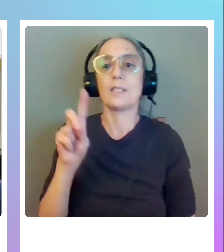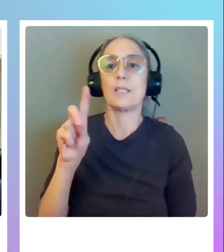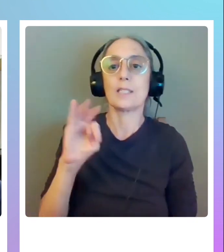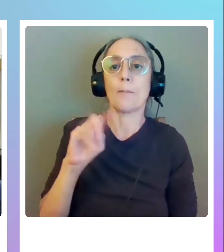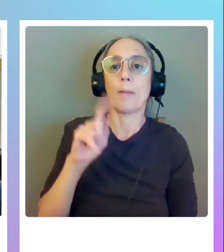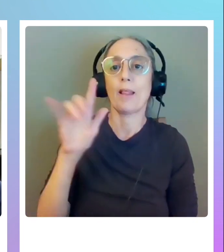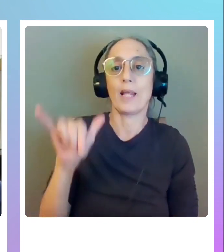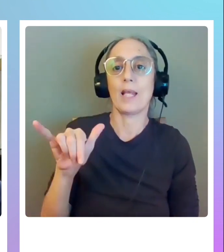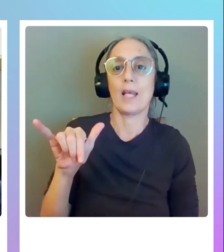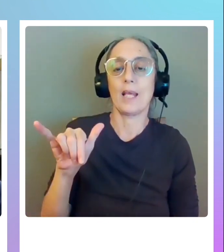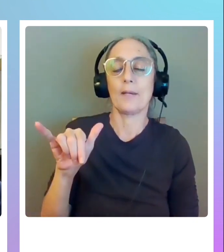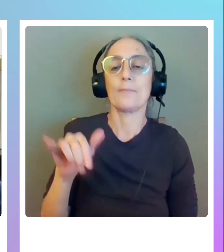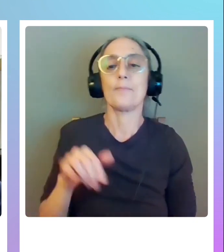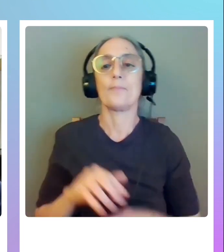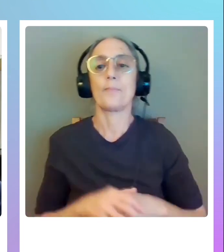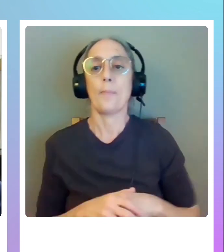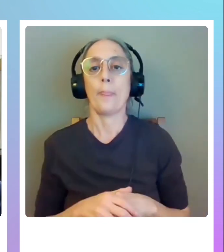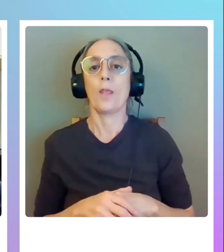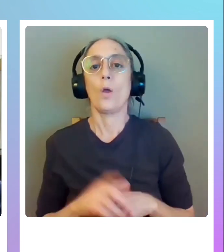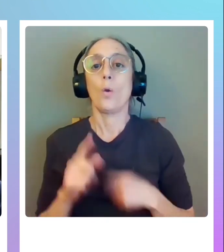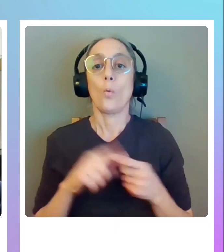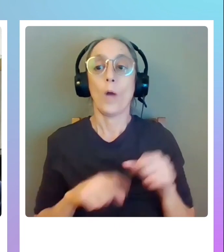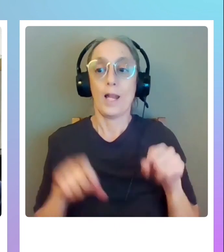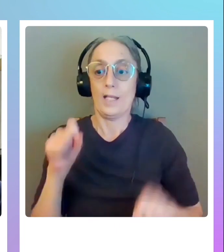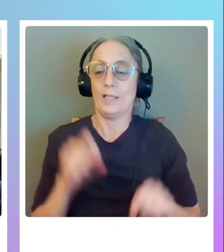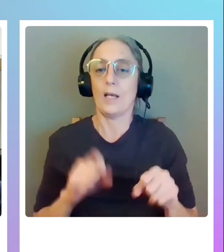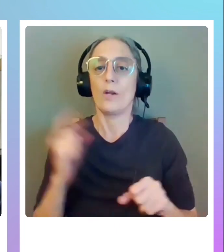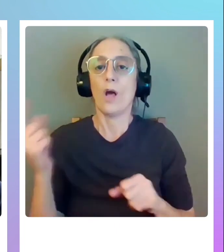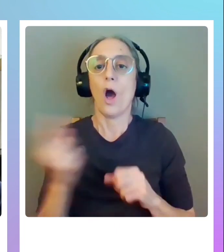So when in doubt, always use person first language.